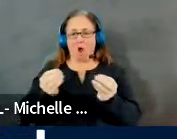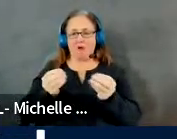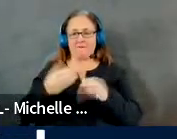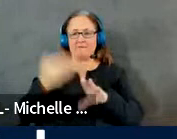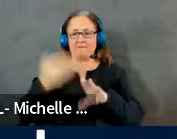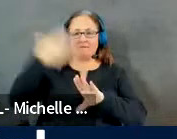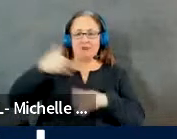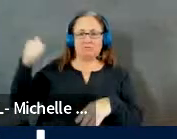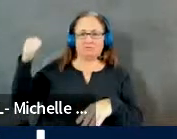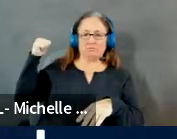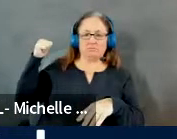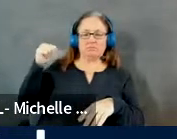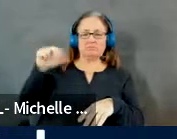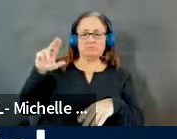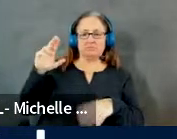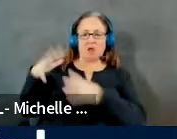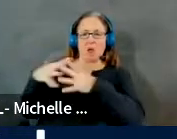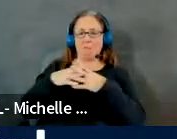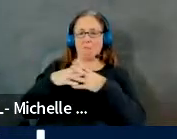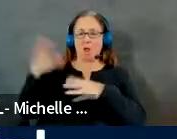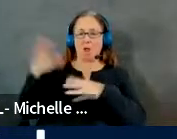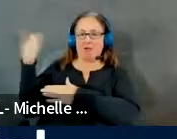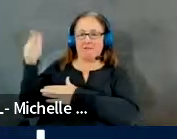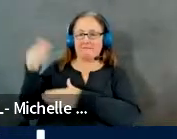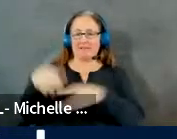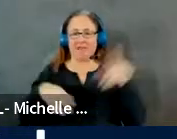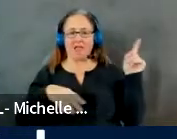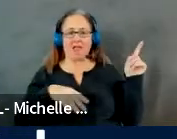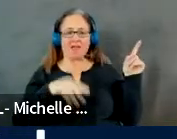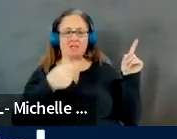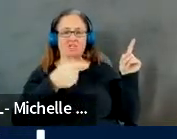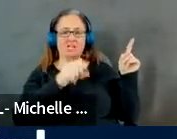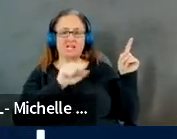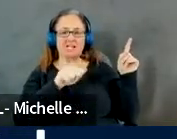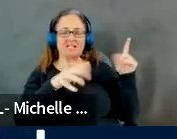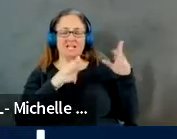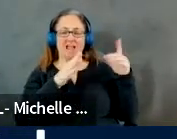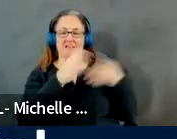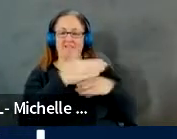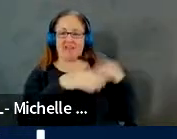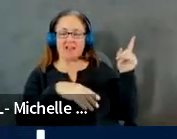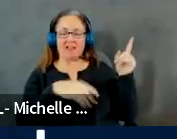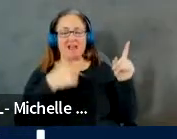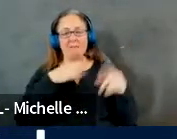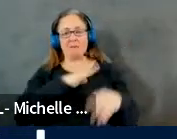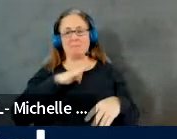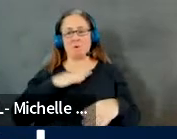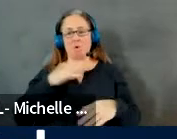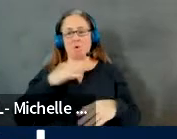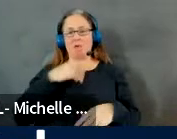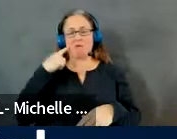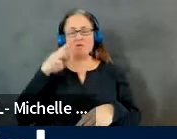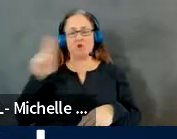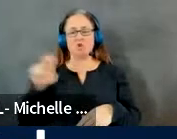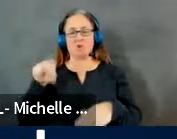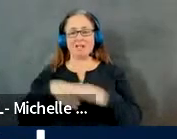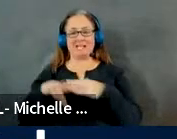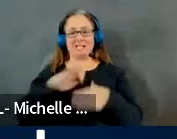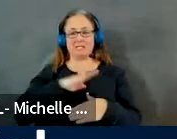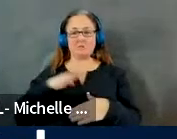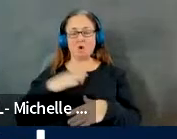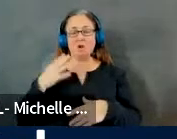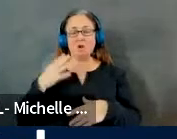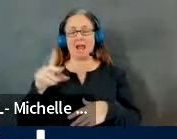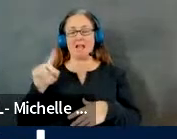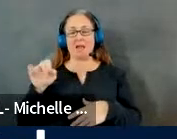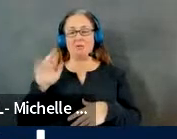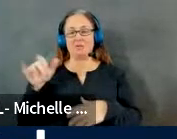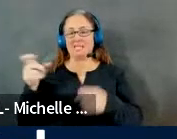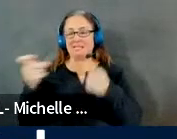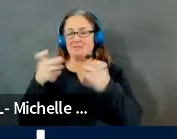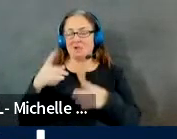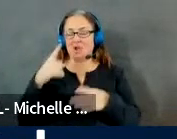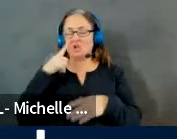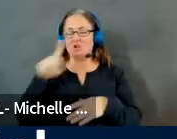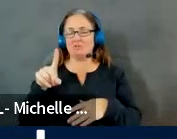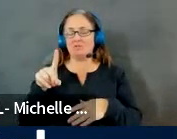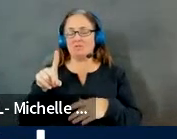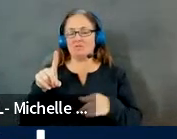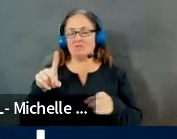GSA flags. I'm a federal board member of the U.S. Access Board and Deputy Administrator of the and